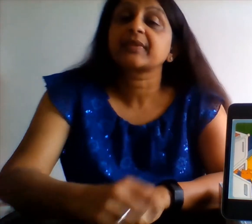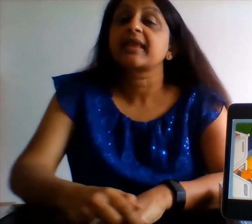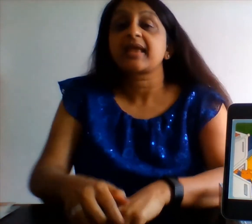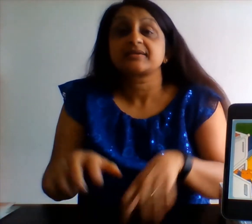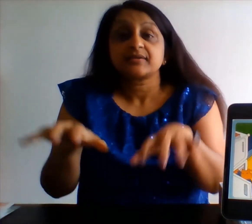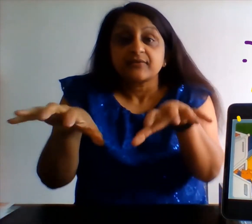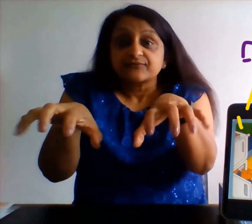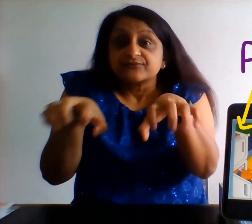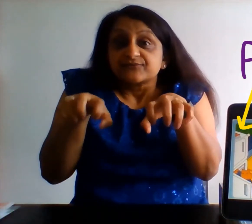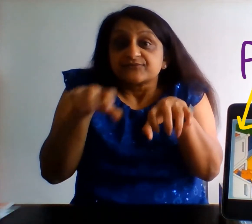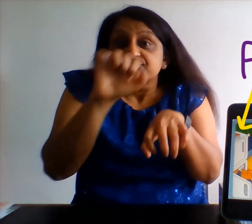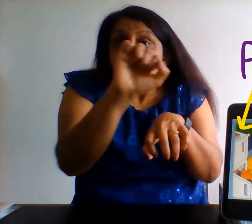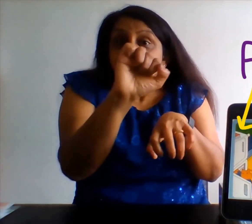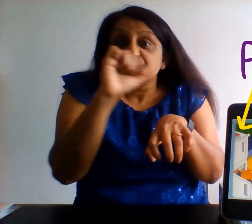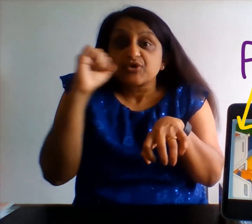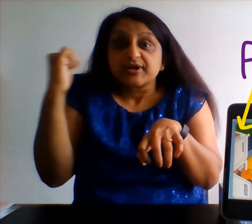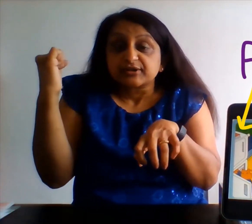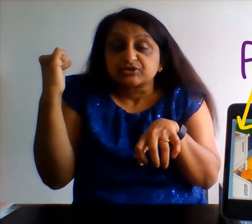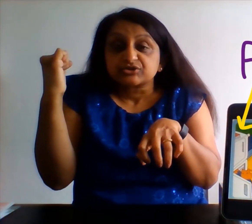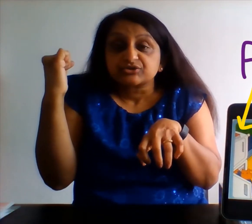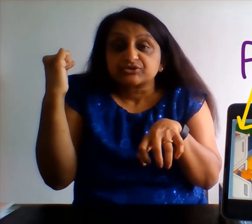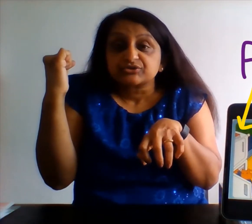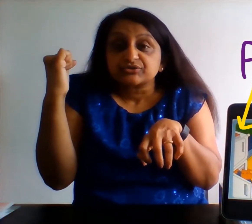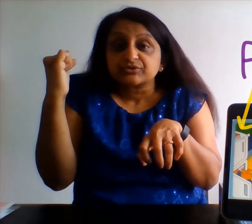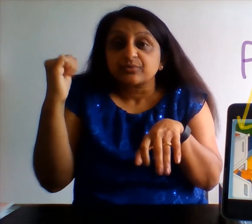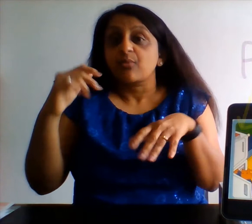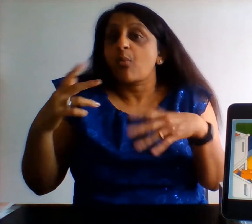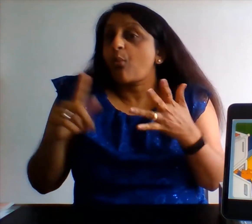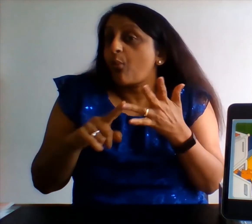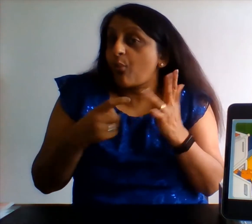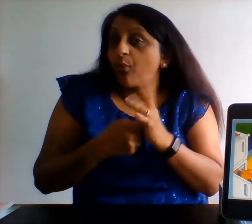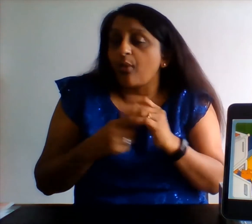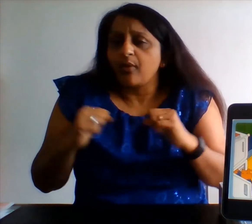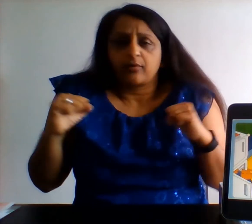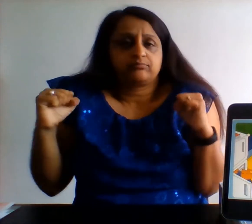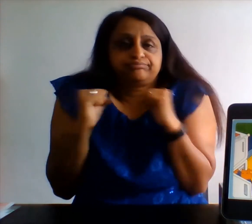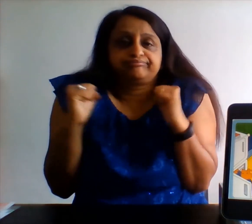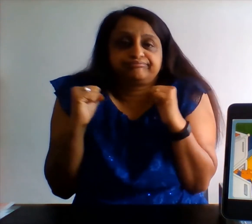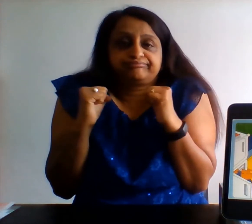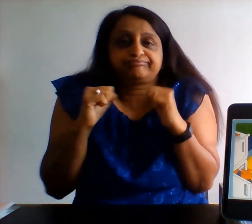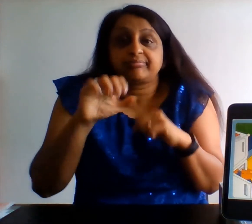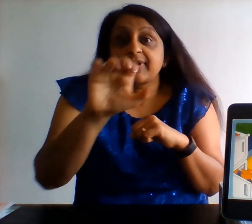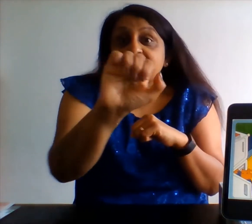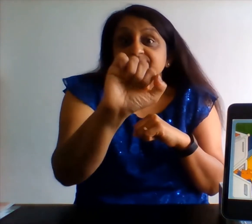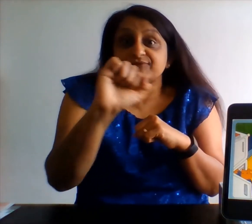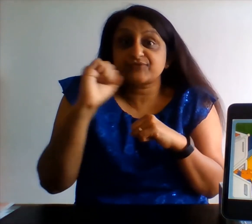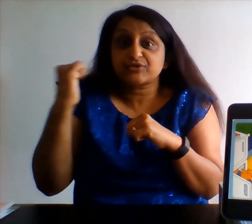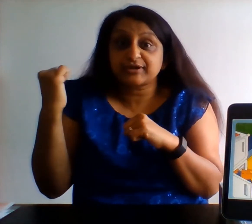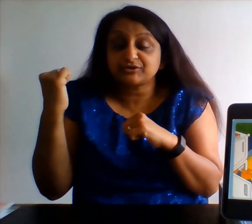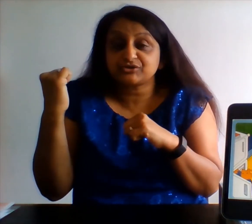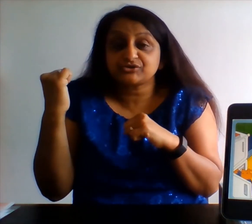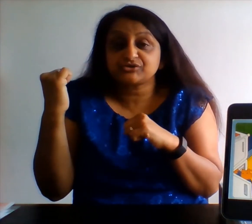This is the fridge or fridge.